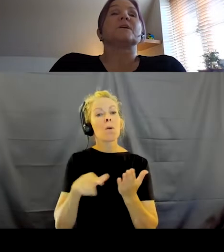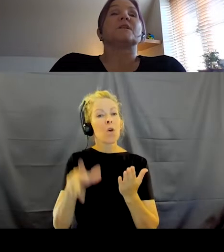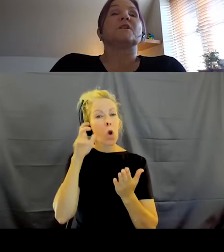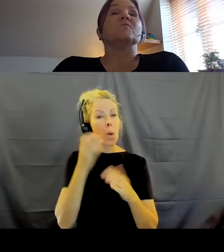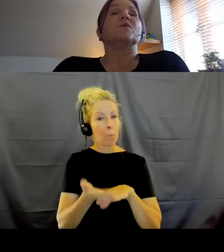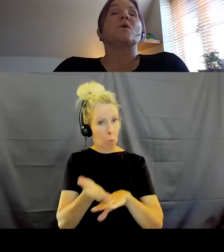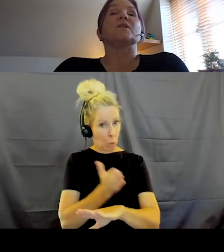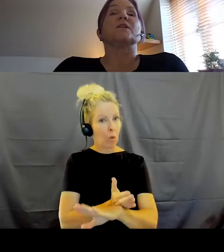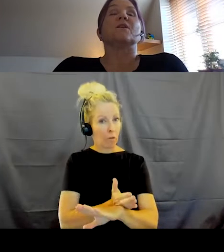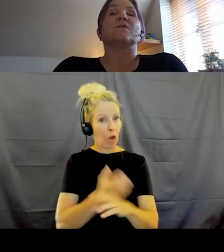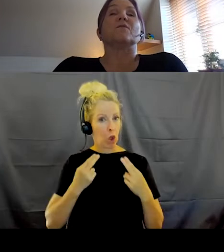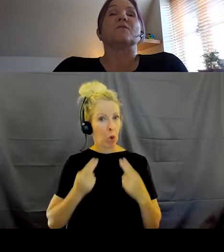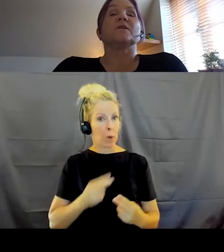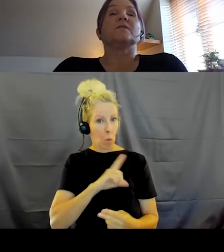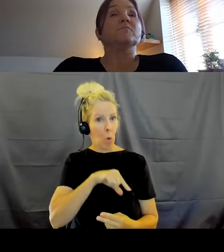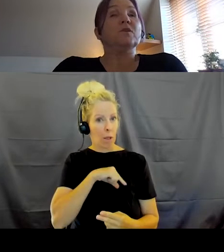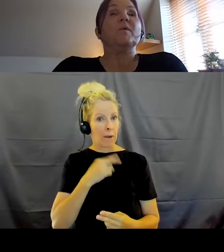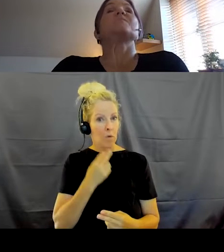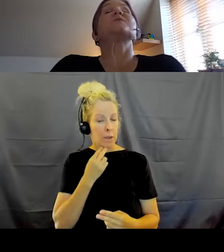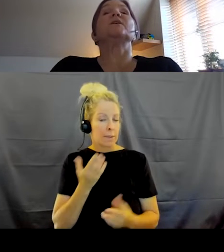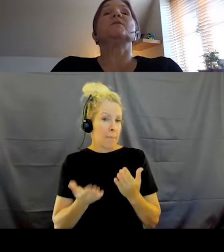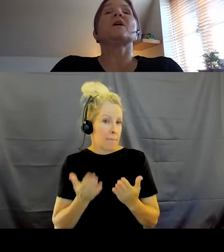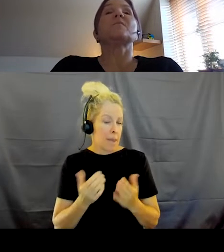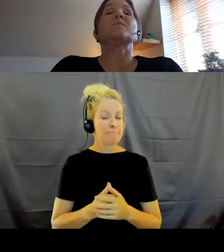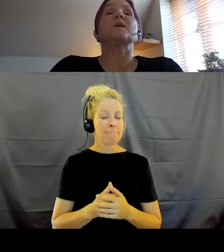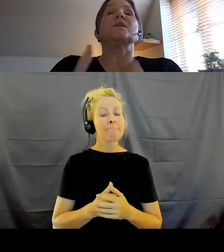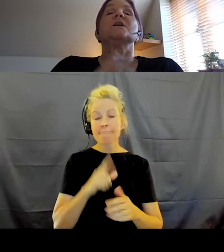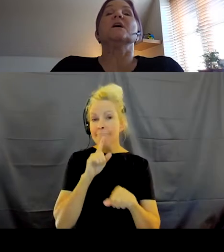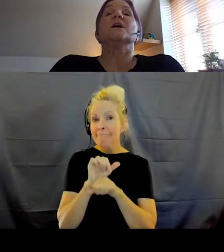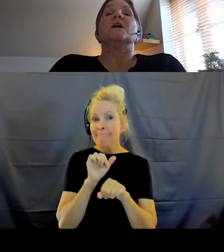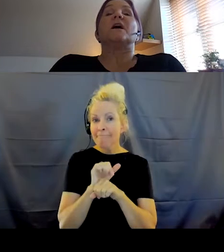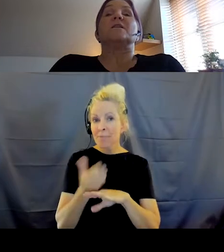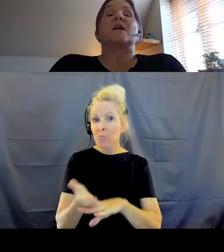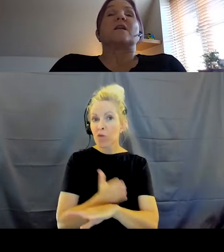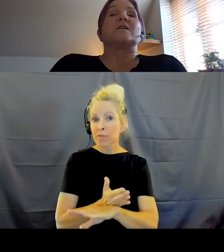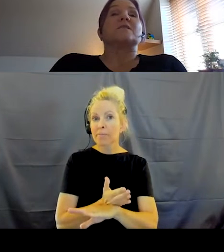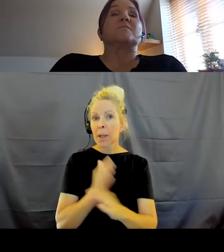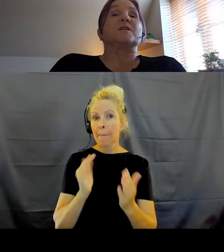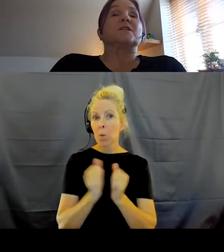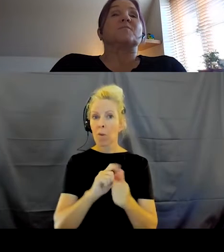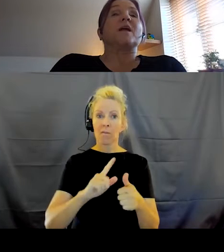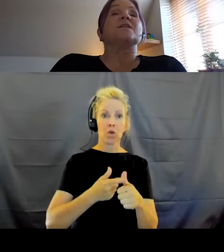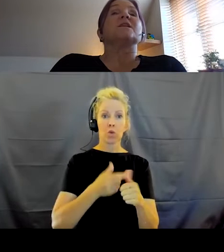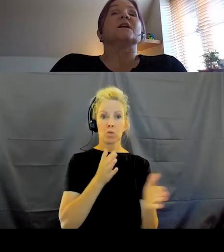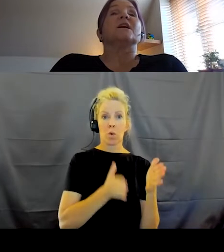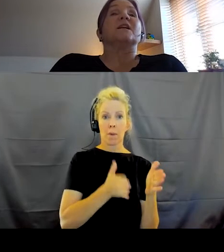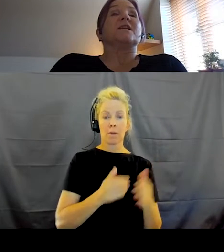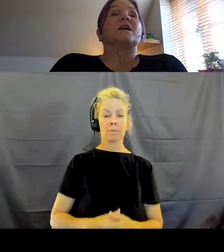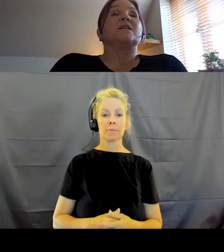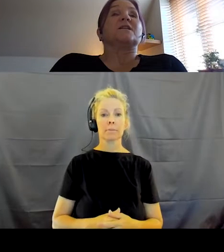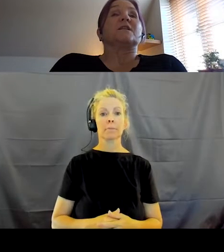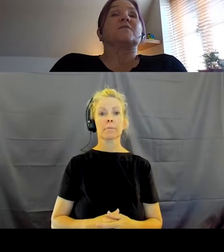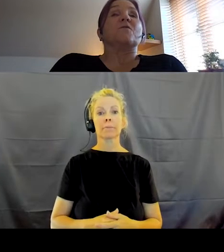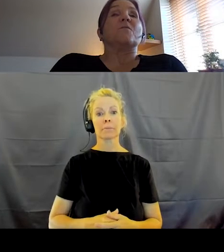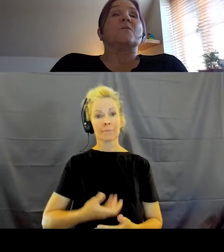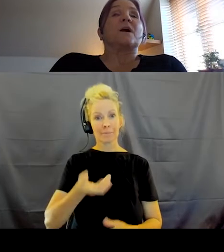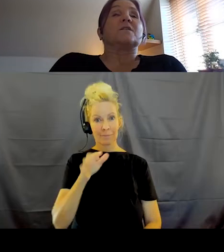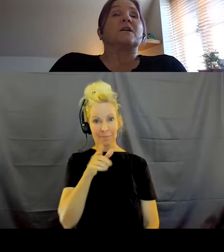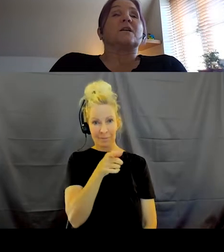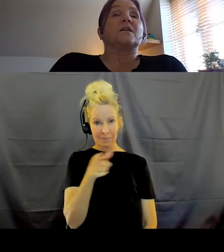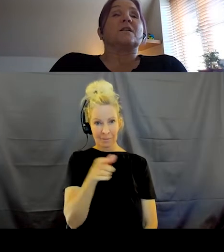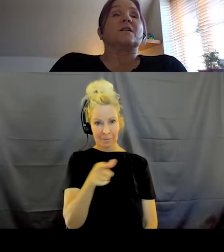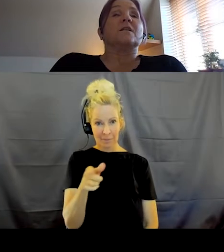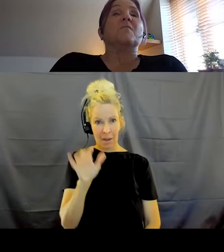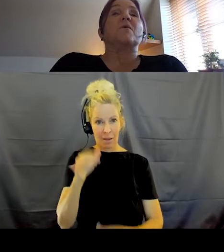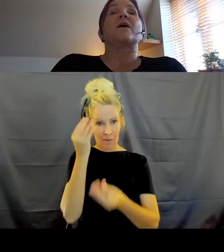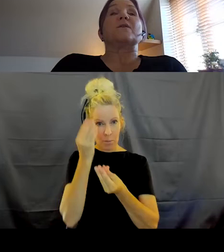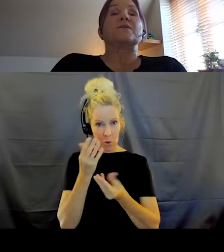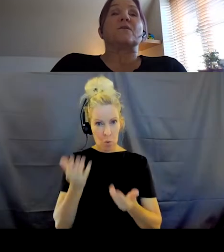in the quality of voice, because as that excerpt just explained, it takes form as a number of hours